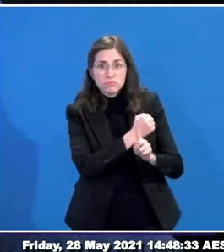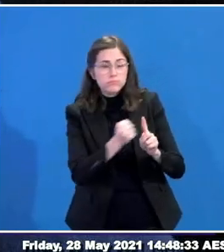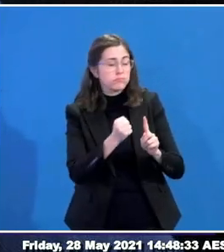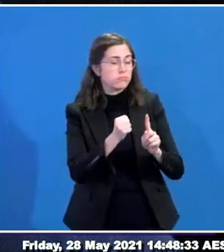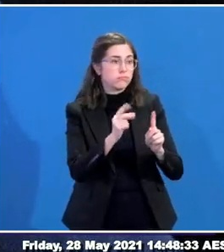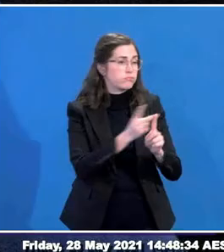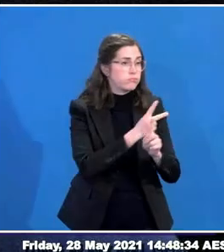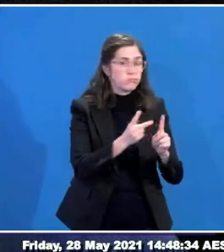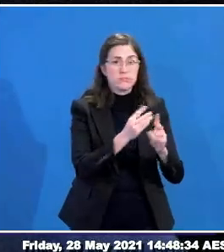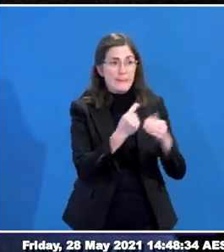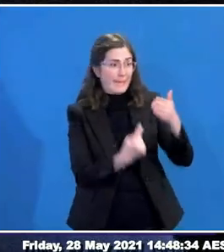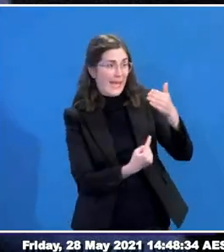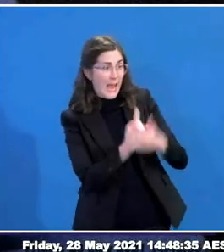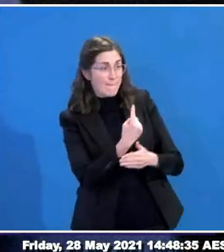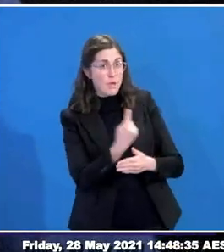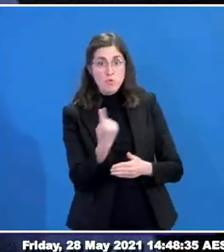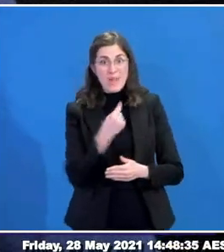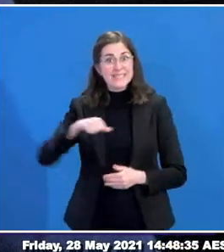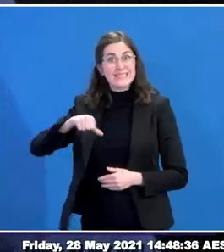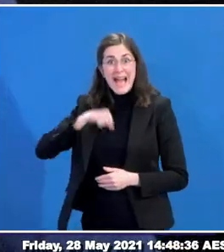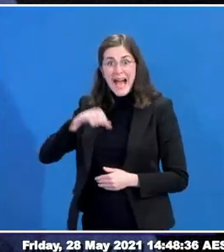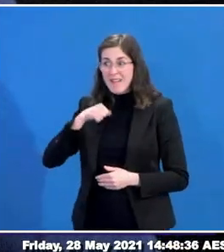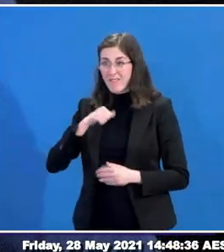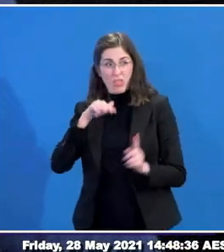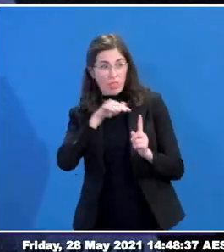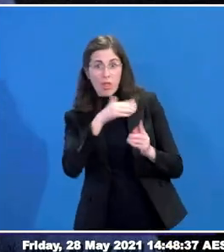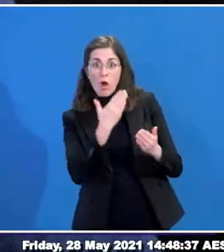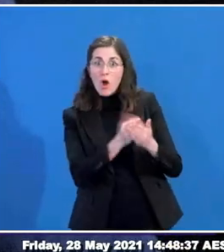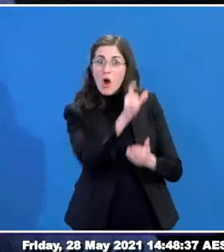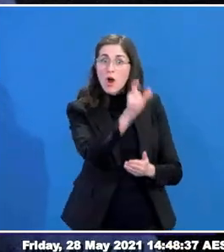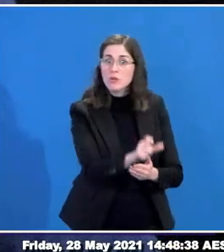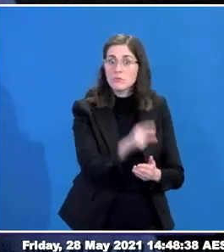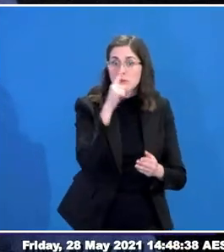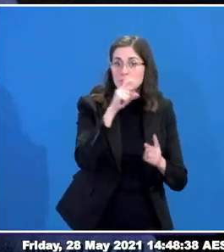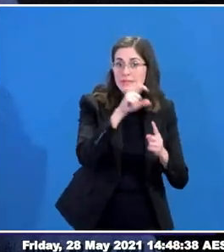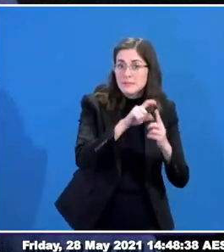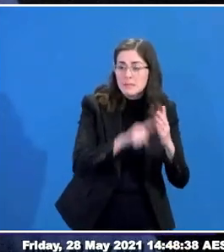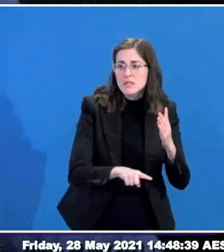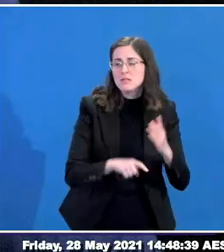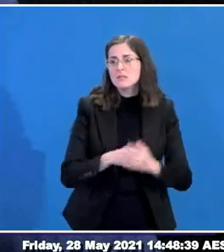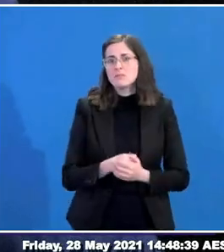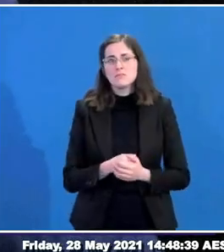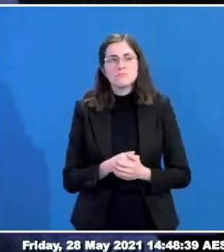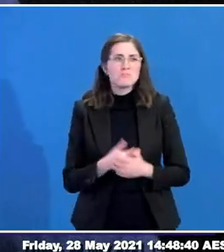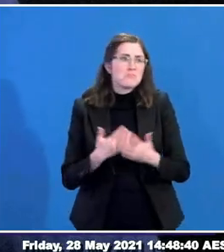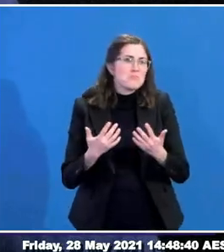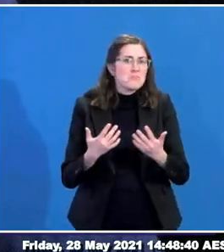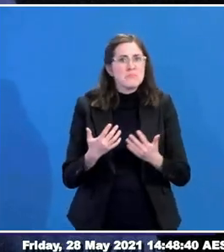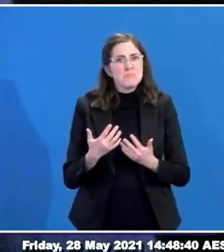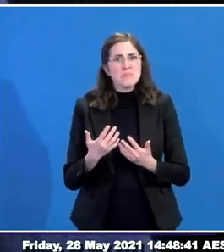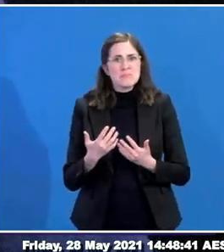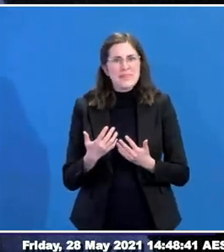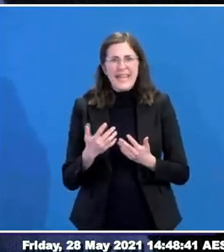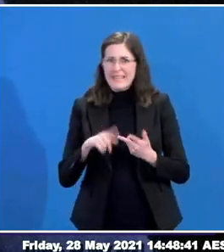by an employee, or something of that sort where it is more challenging